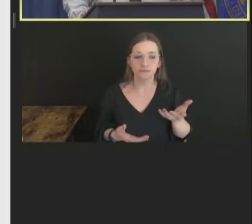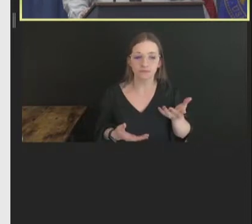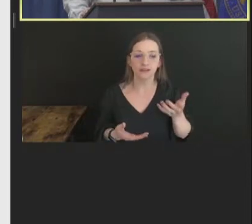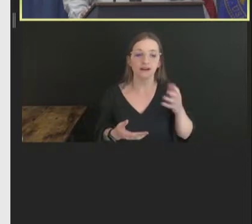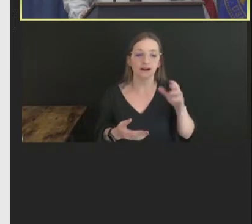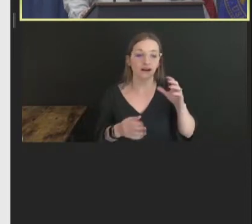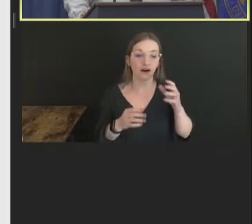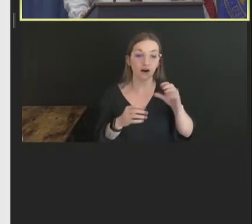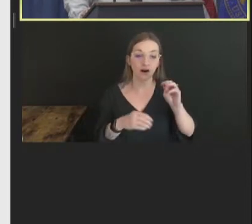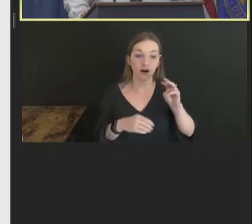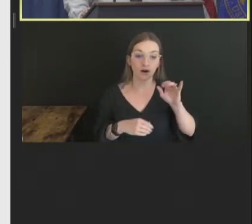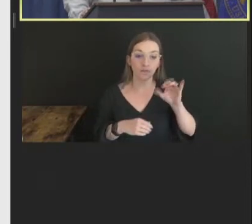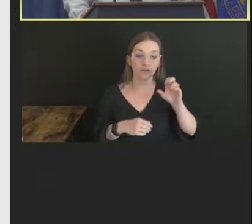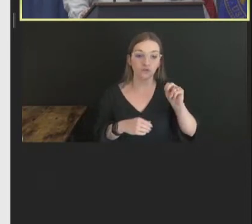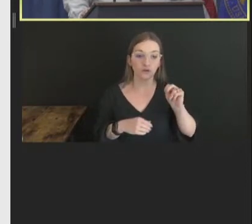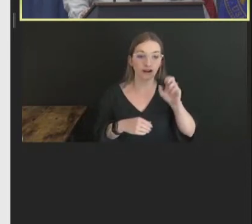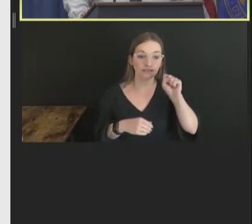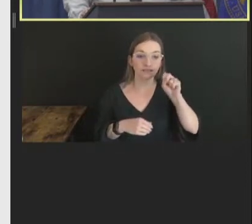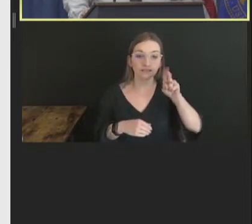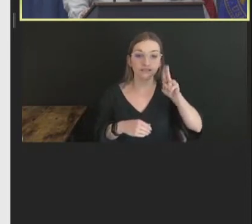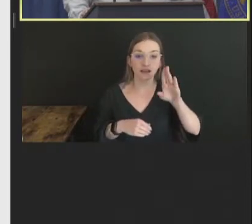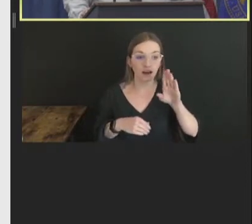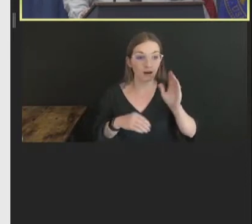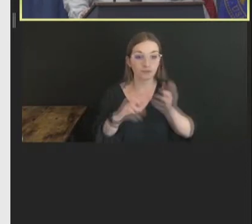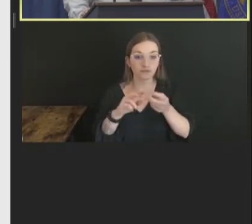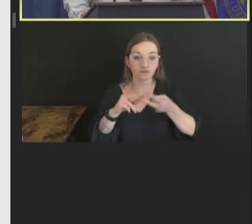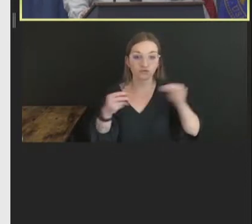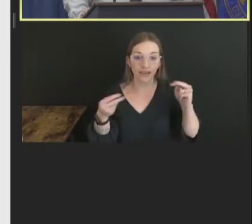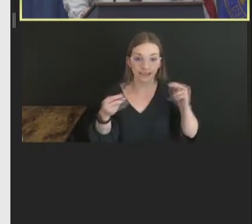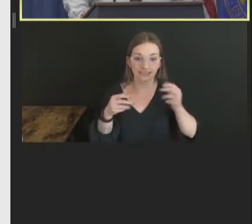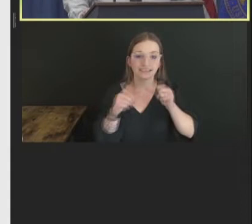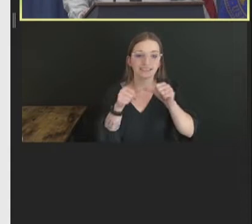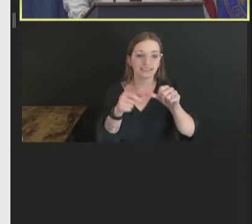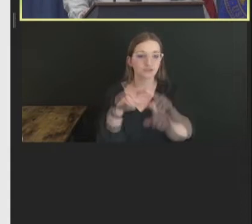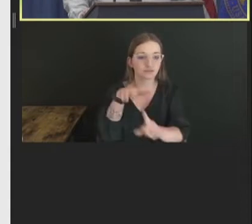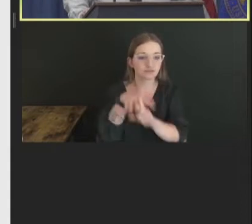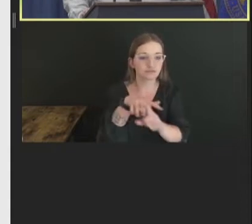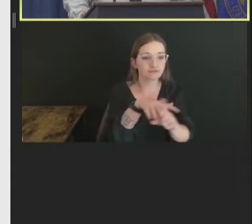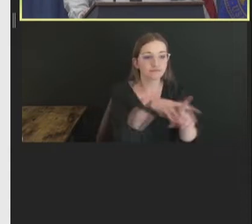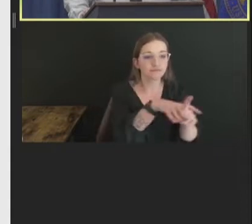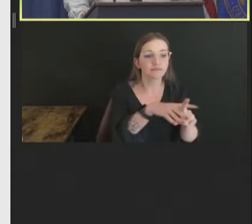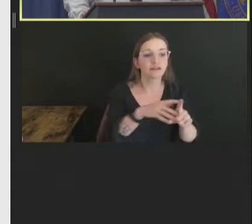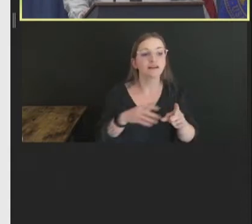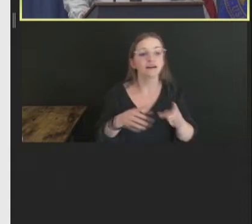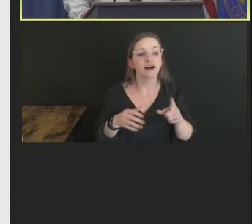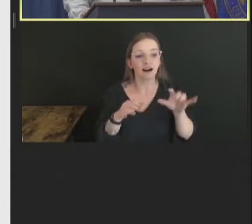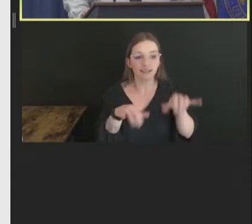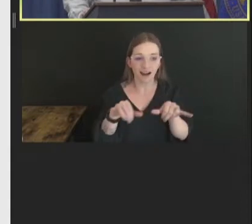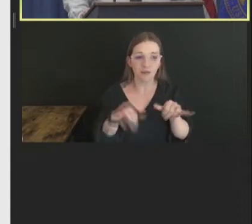continue to emerge, commonly one or two point mutations in the Spike protein and in other genes.